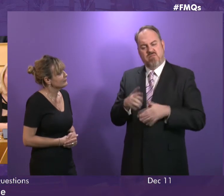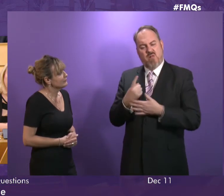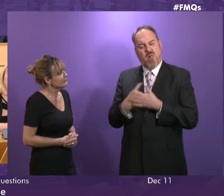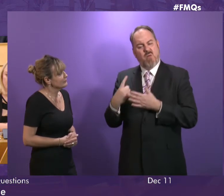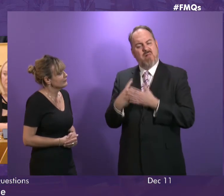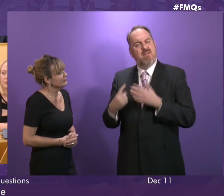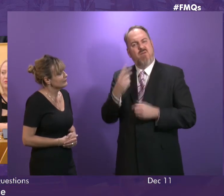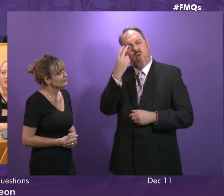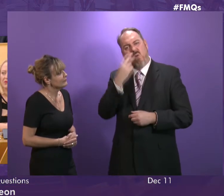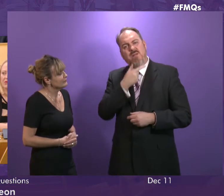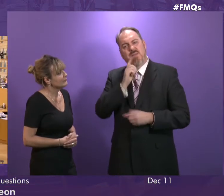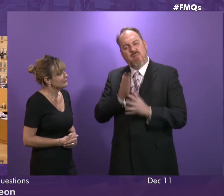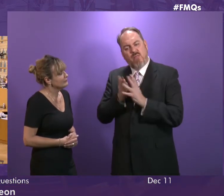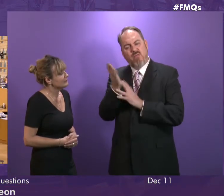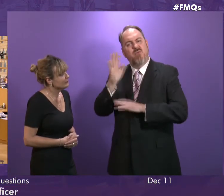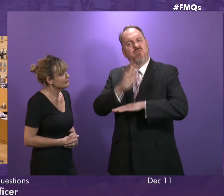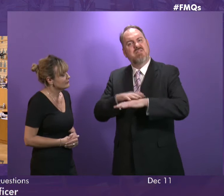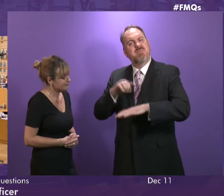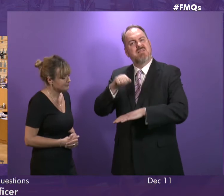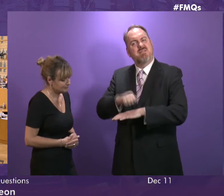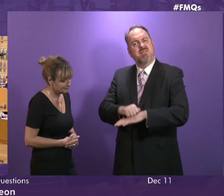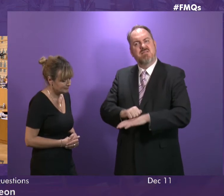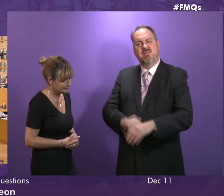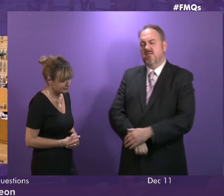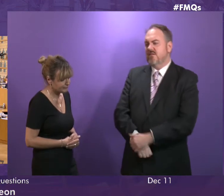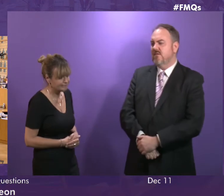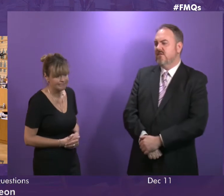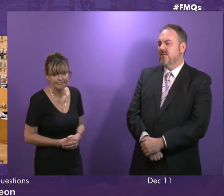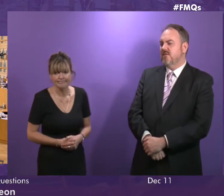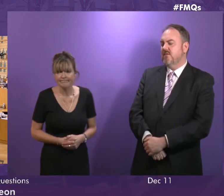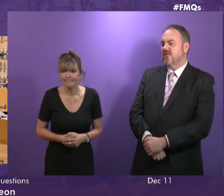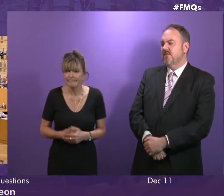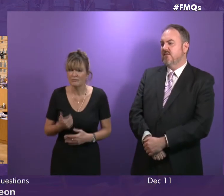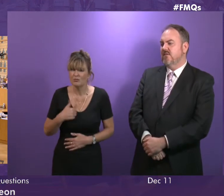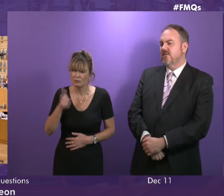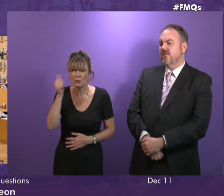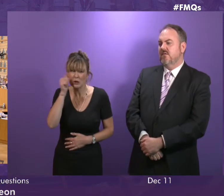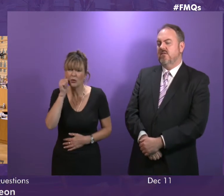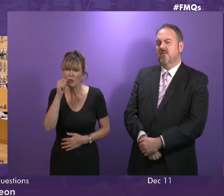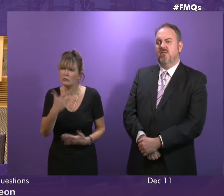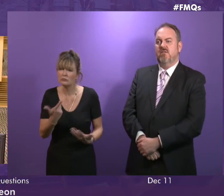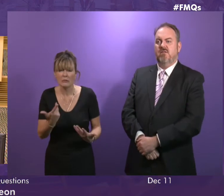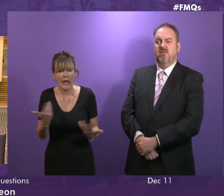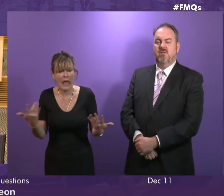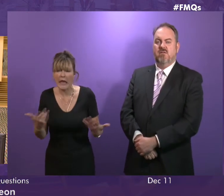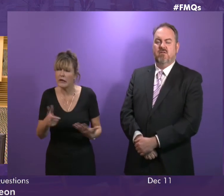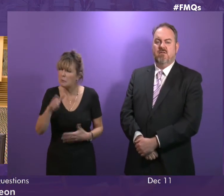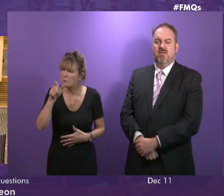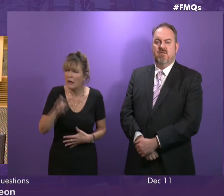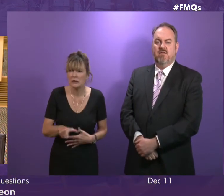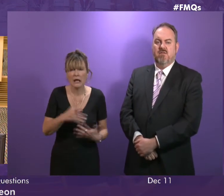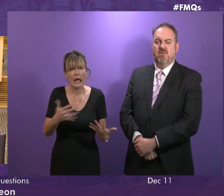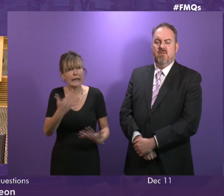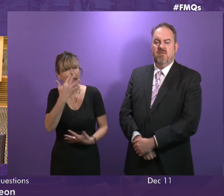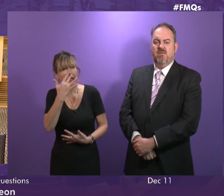the festive period. (S5F-03792) We know that loneliness can be felt at any time and at any stage of life, but, over the